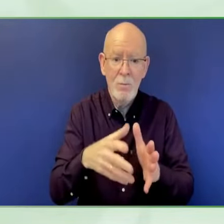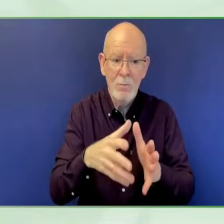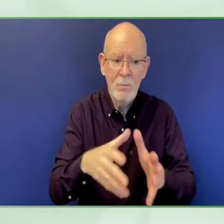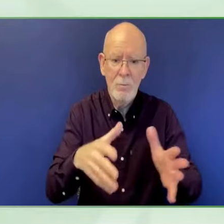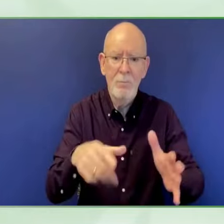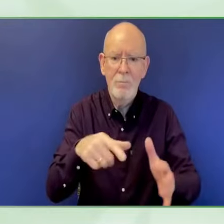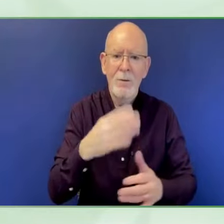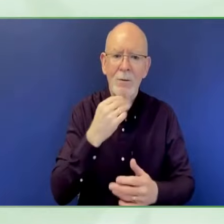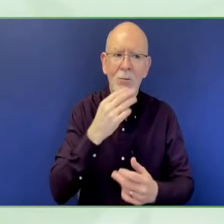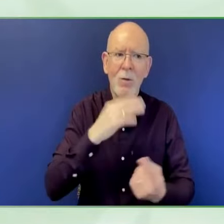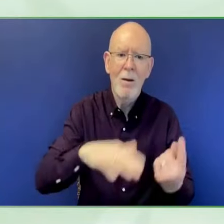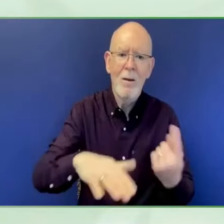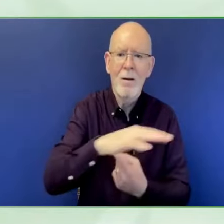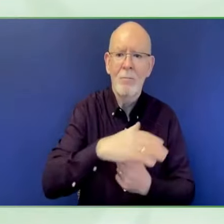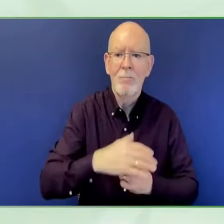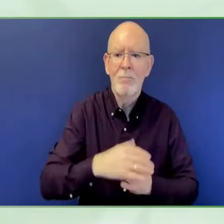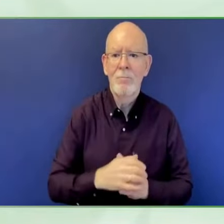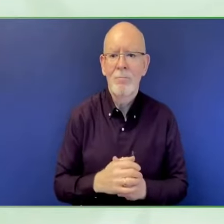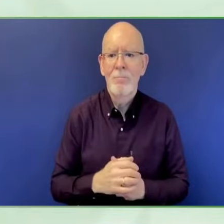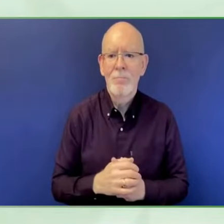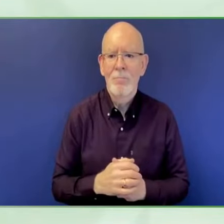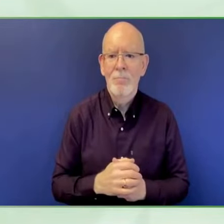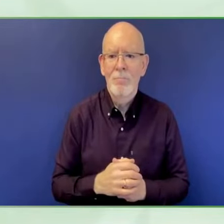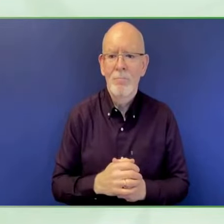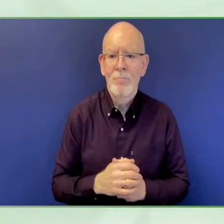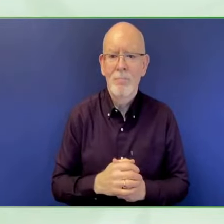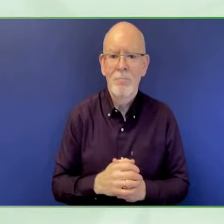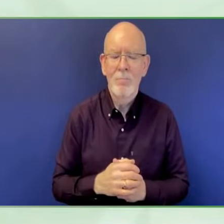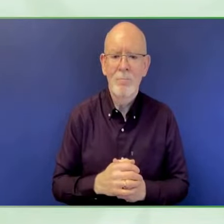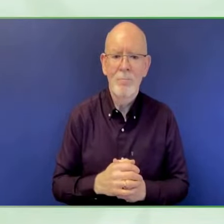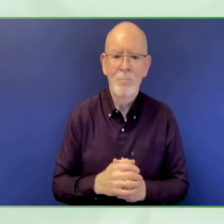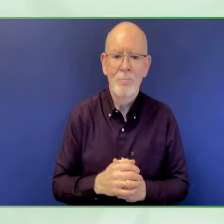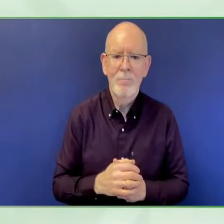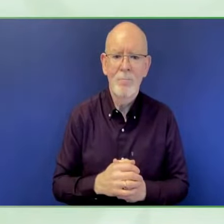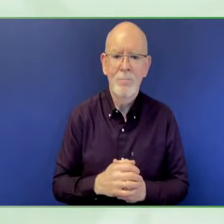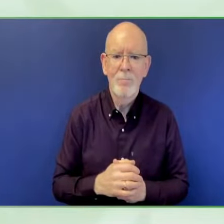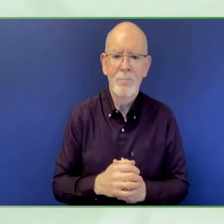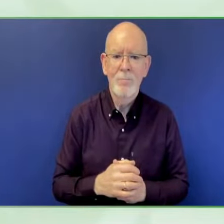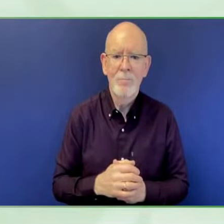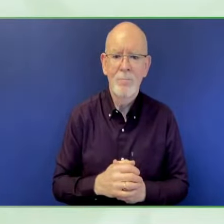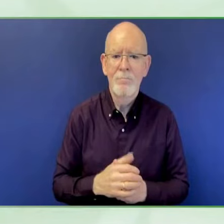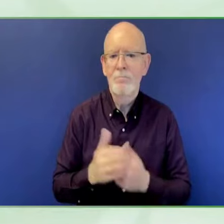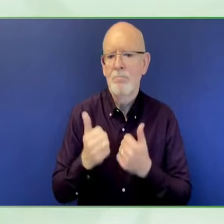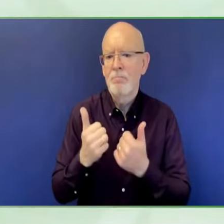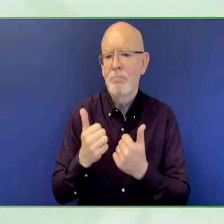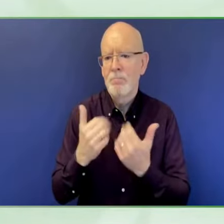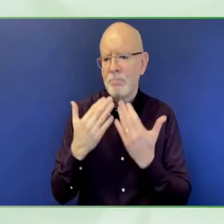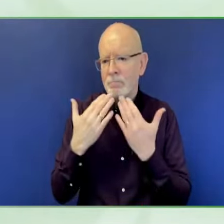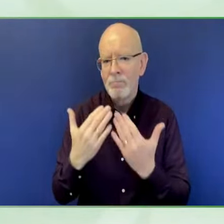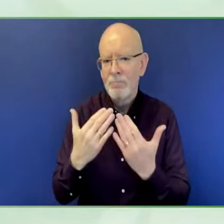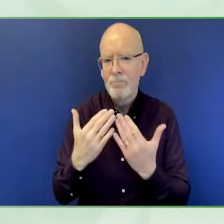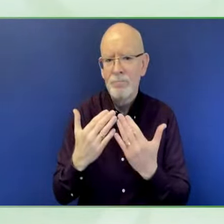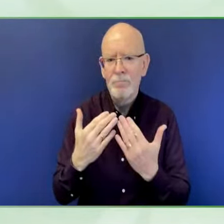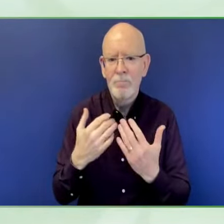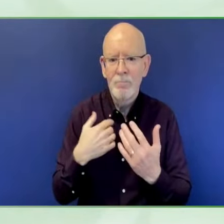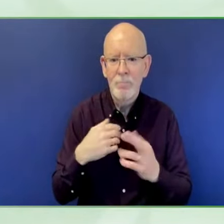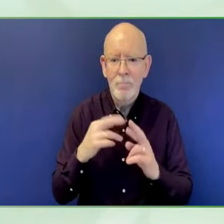Dear colleagues in the room, I am Luke from Belgium and I wear a blue suit today.